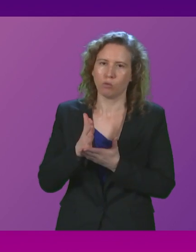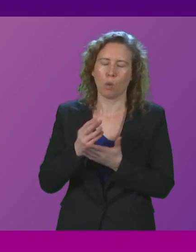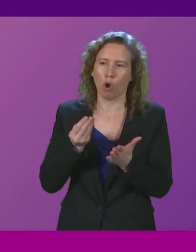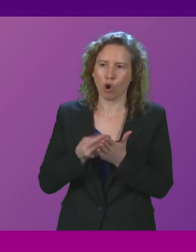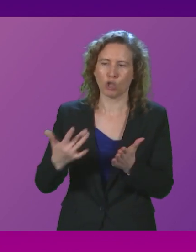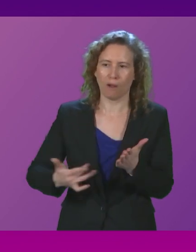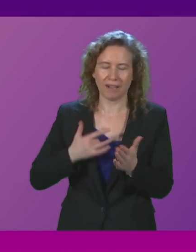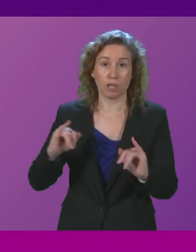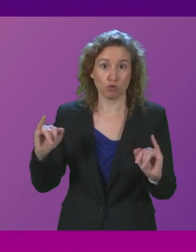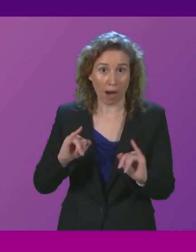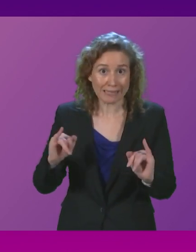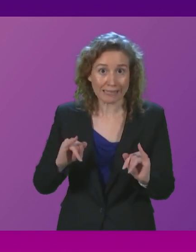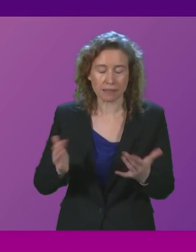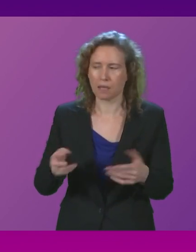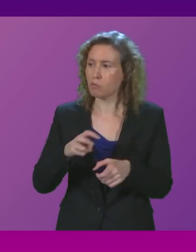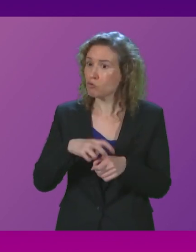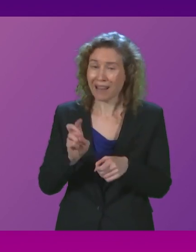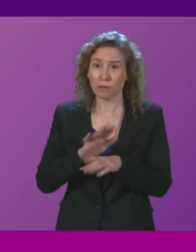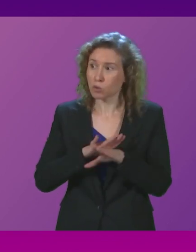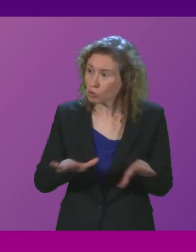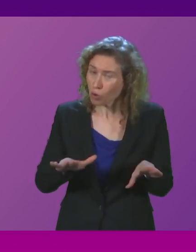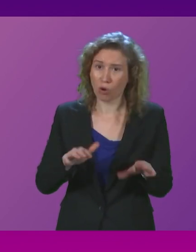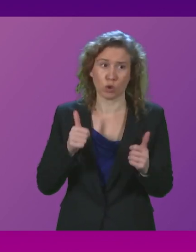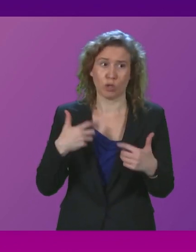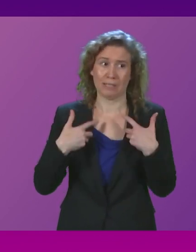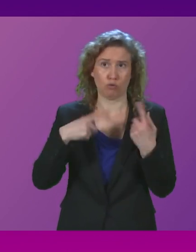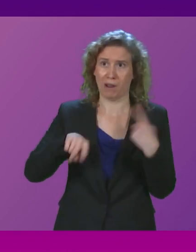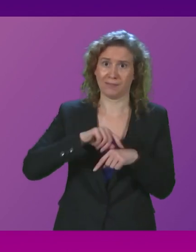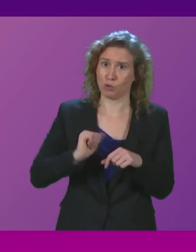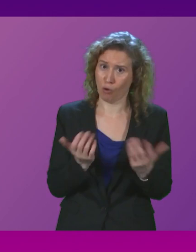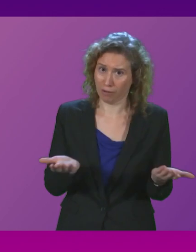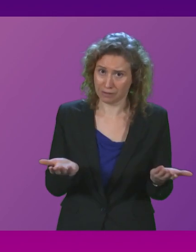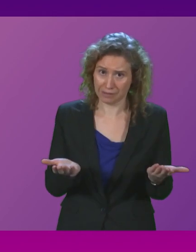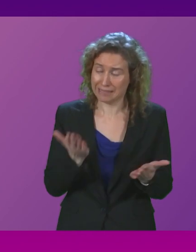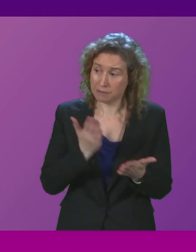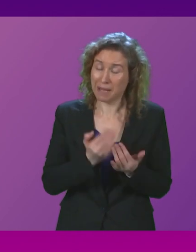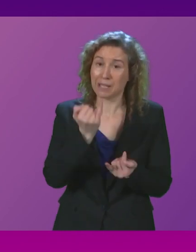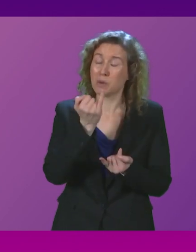Brexit was not in the interests of Scotland and further exacerbating trade tensions with